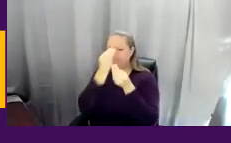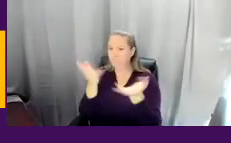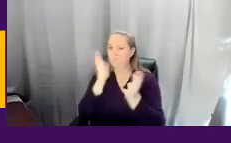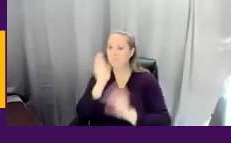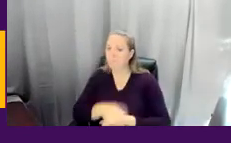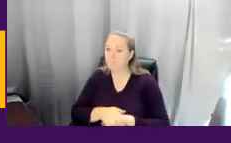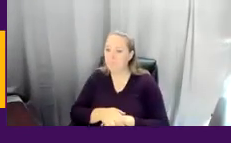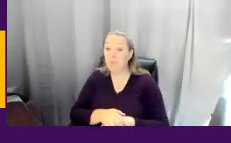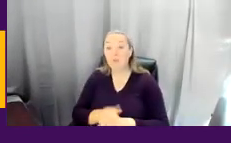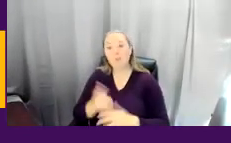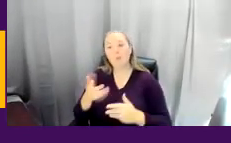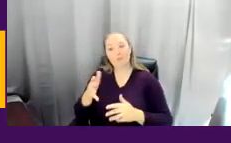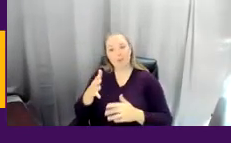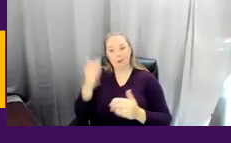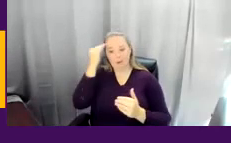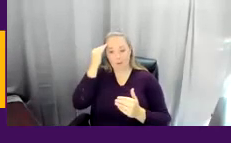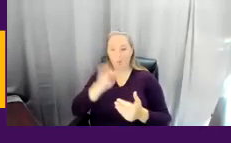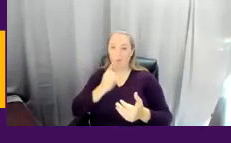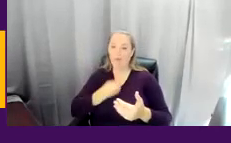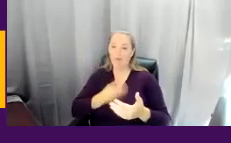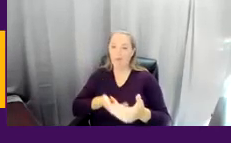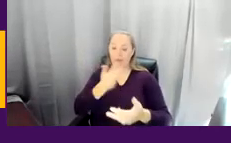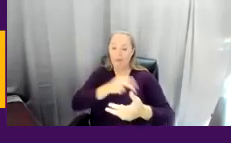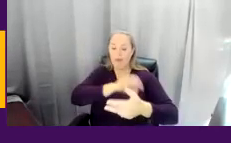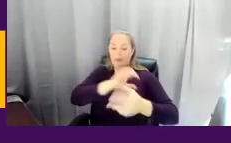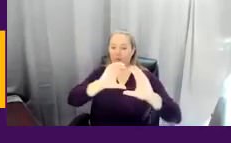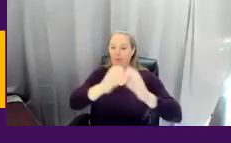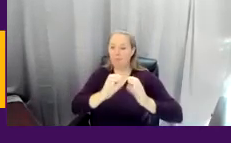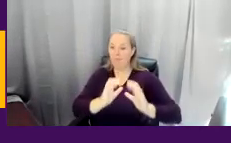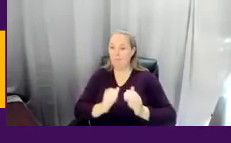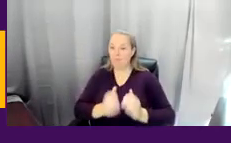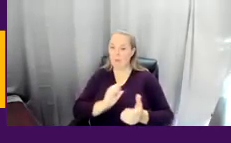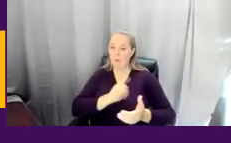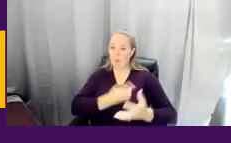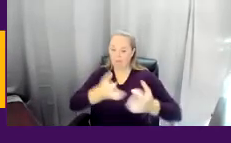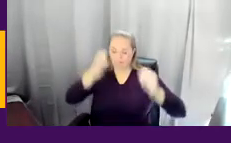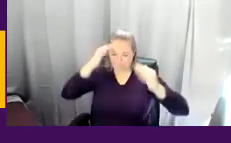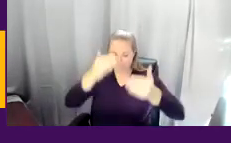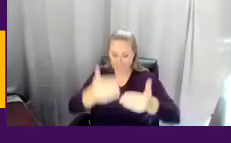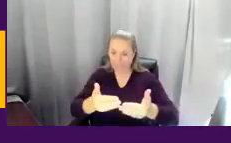OF THAT ASSESSMENT IN ADDITION TO THE REPORT TO THE COUNTY, SHARING IT BACK OUT WITH COMMUNITY.